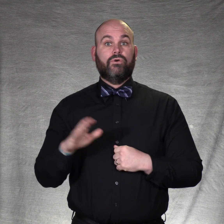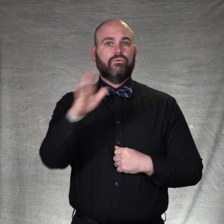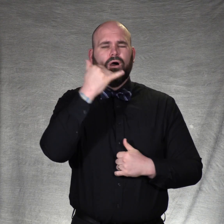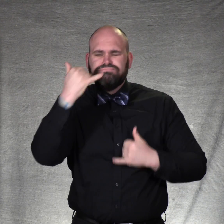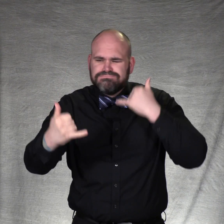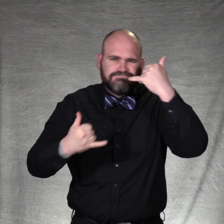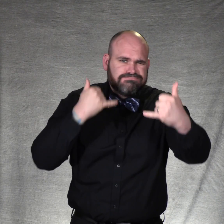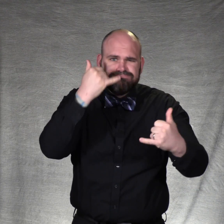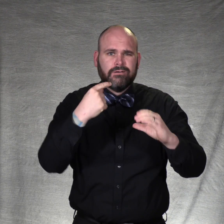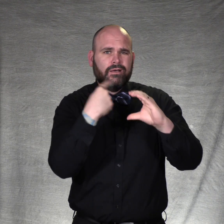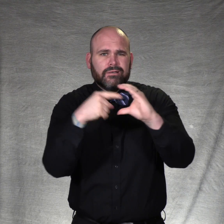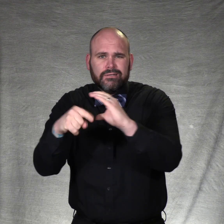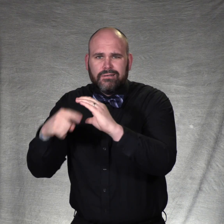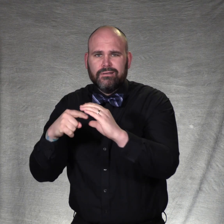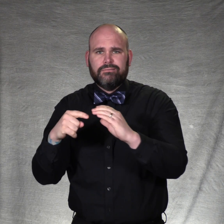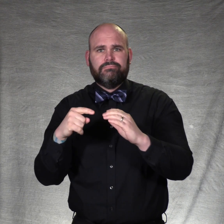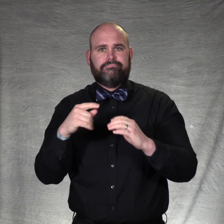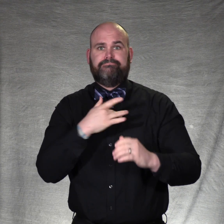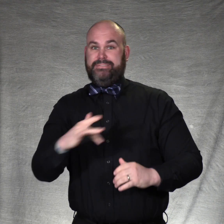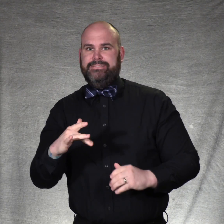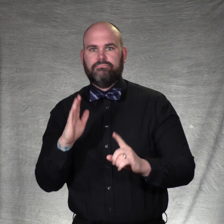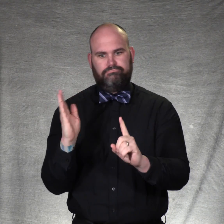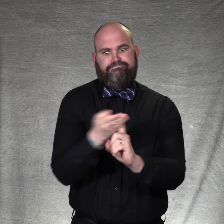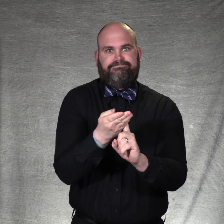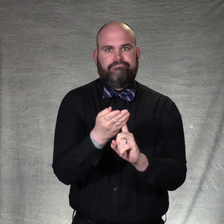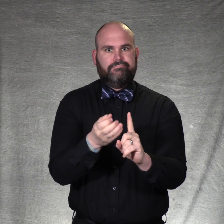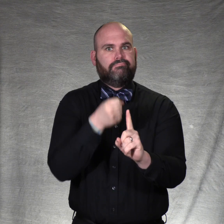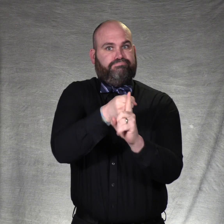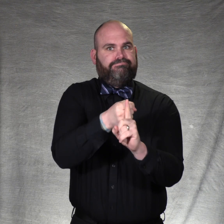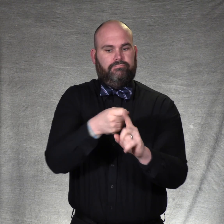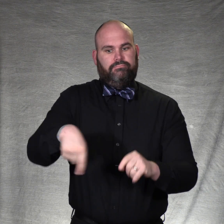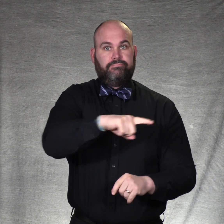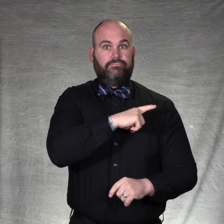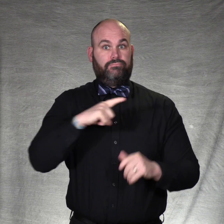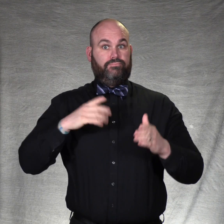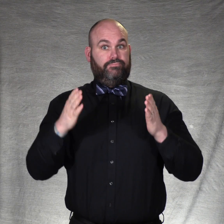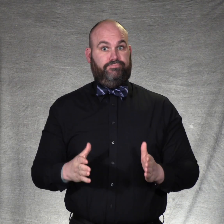Your calls and emails likely helped convince them.